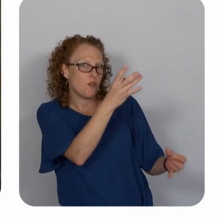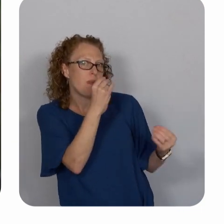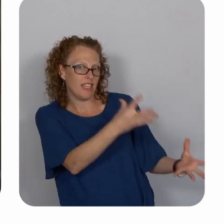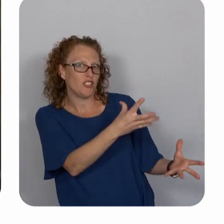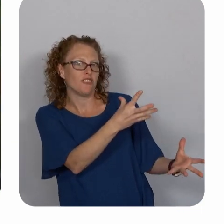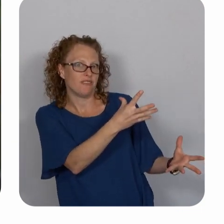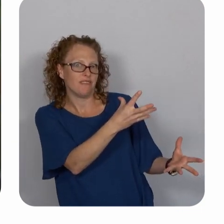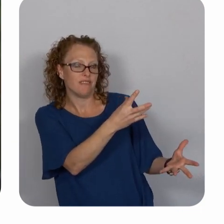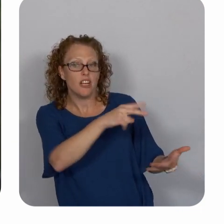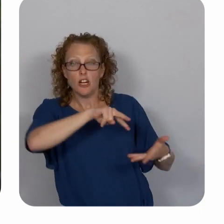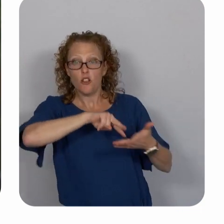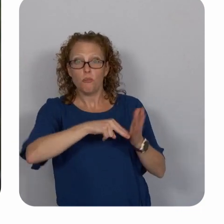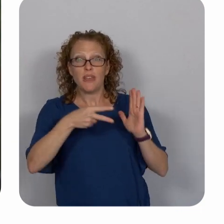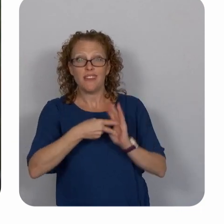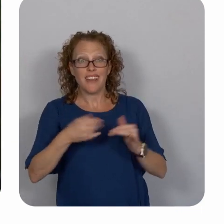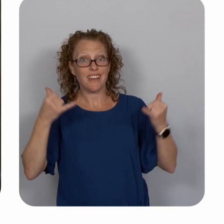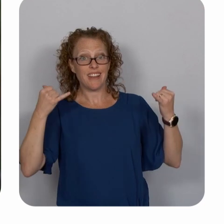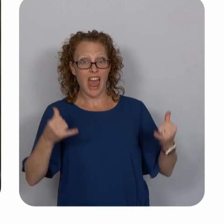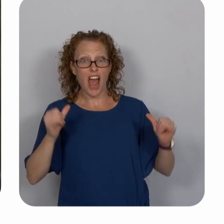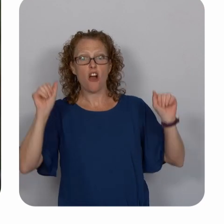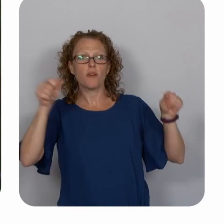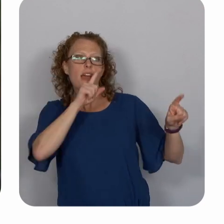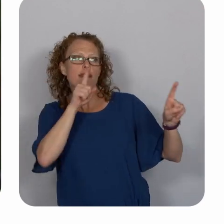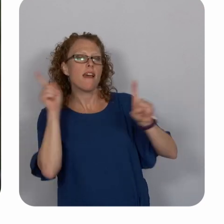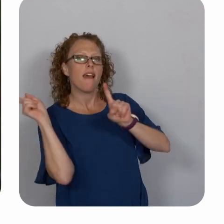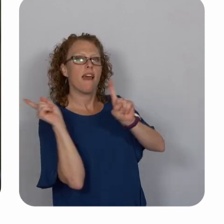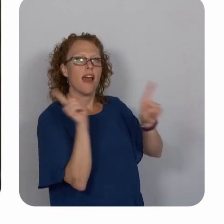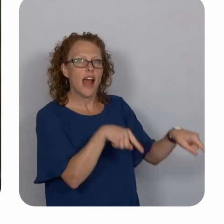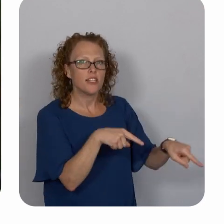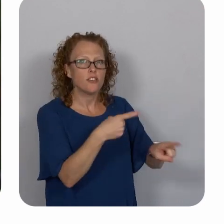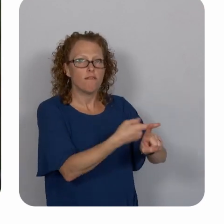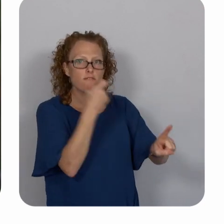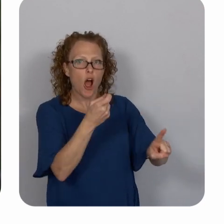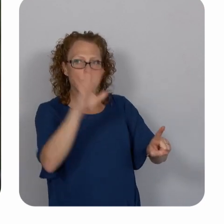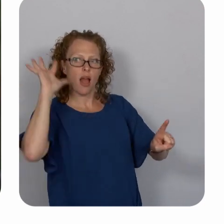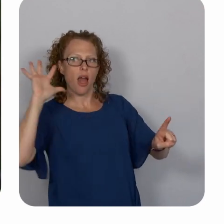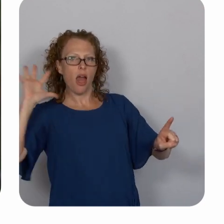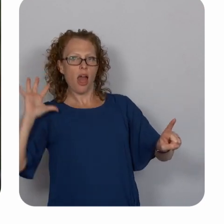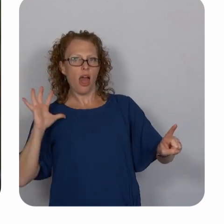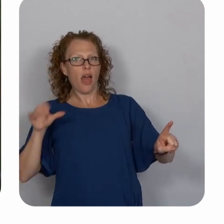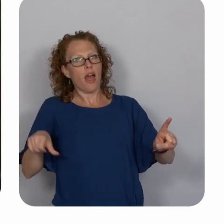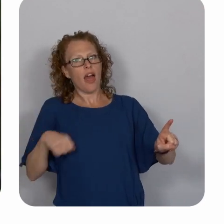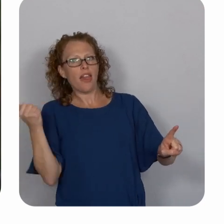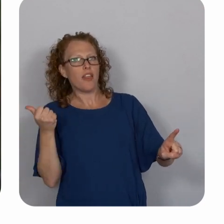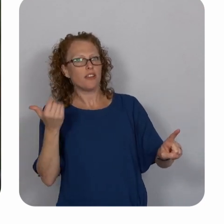the model training cut off, but in general also helps the model avoid hallucinations.